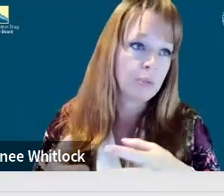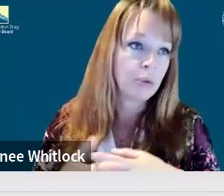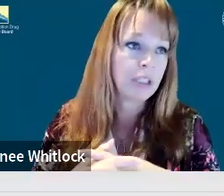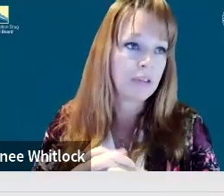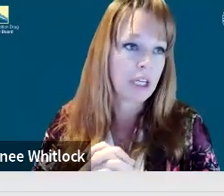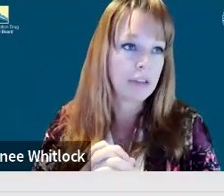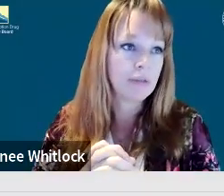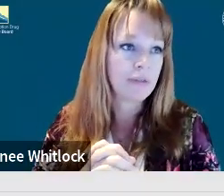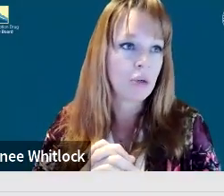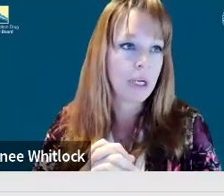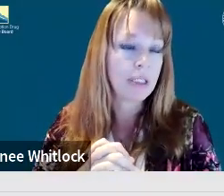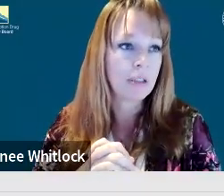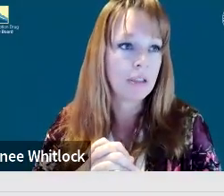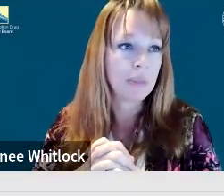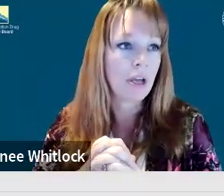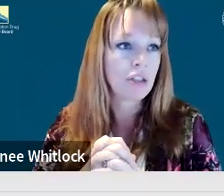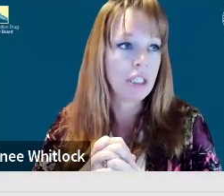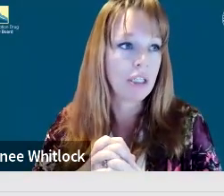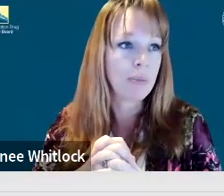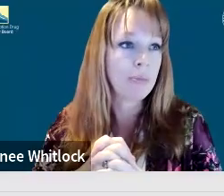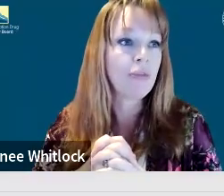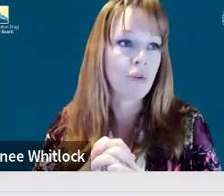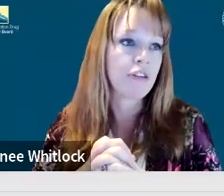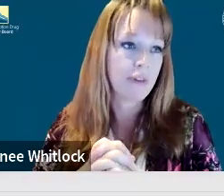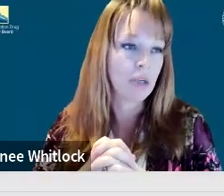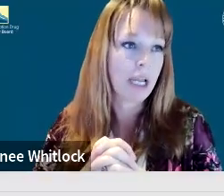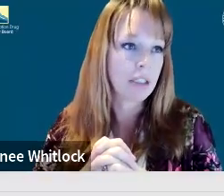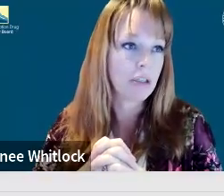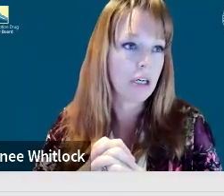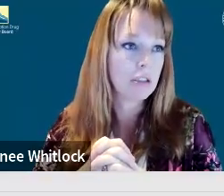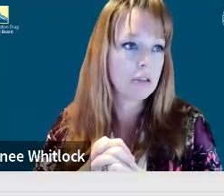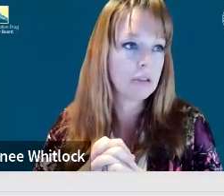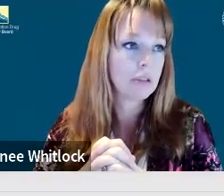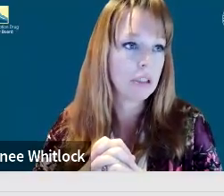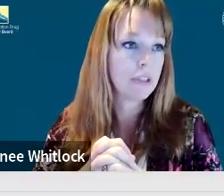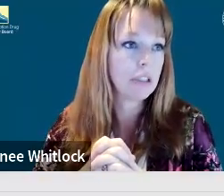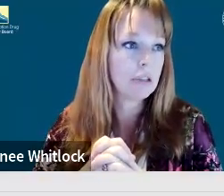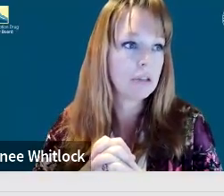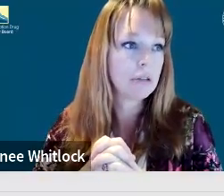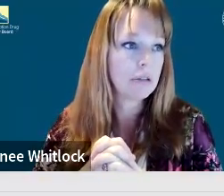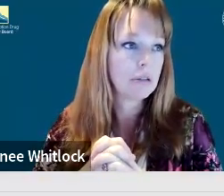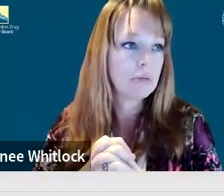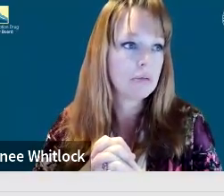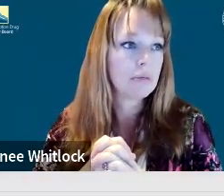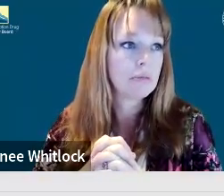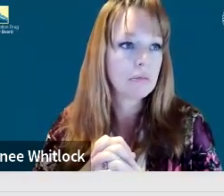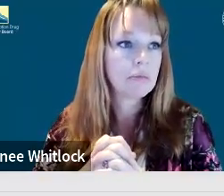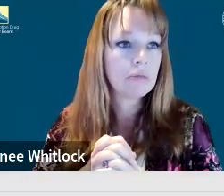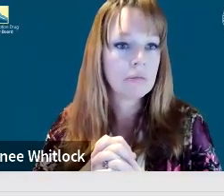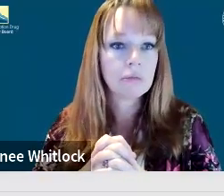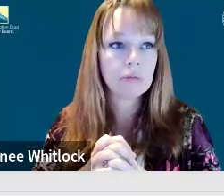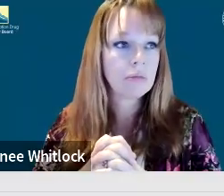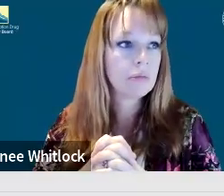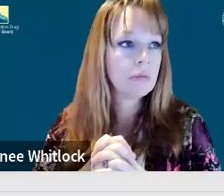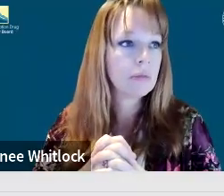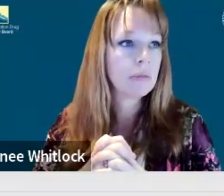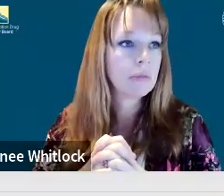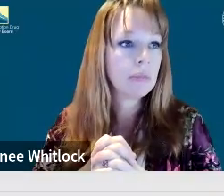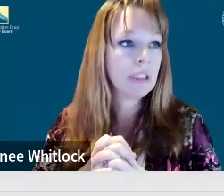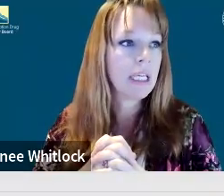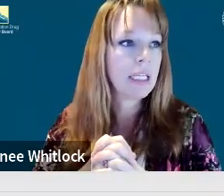I'm sure we could kind of find a way to massage it in there before the final packets are delivered.